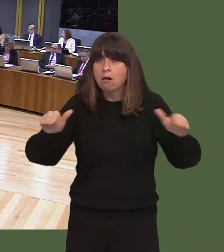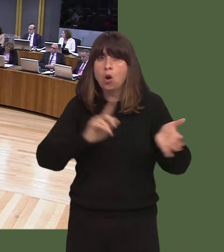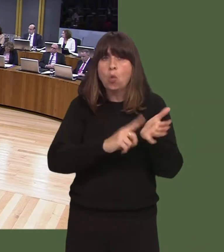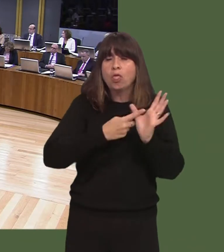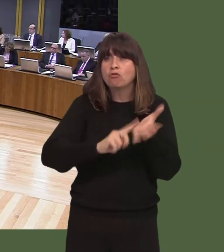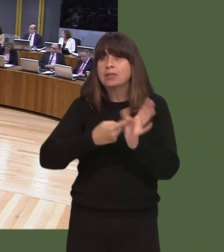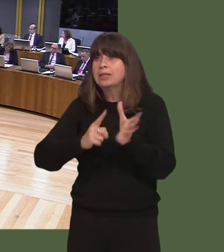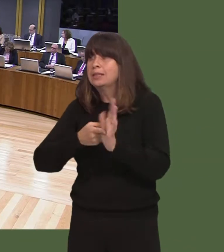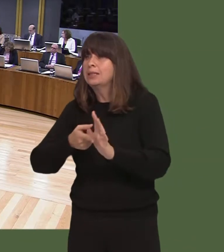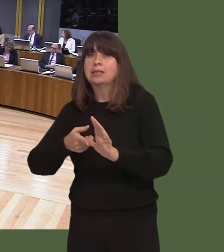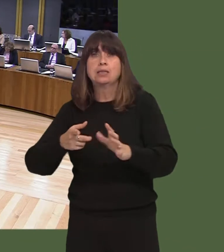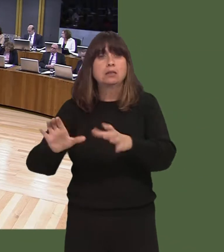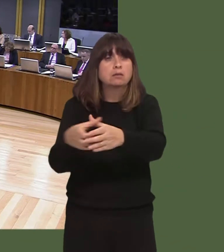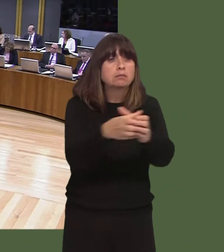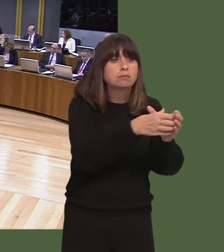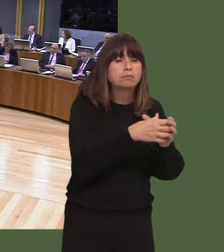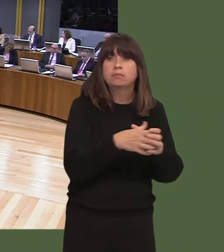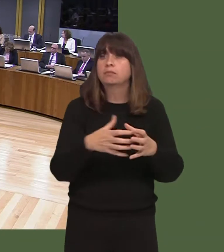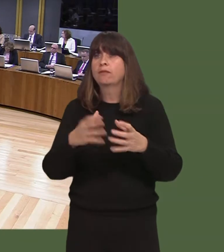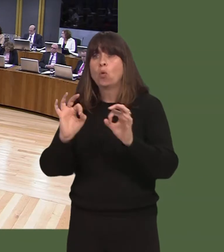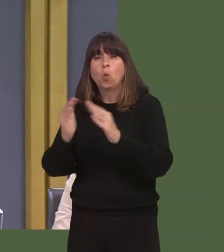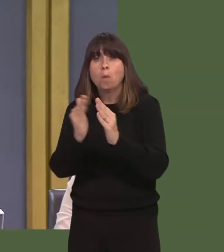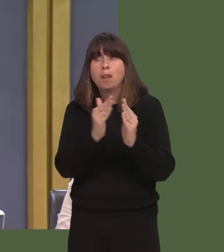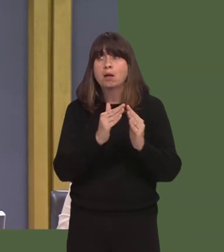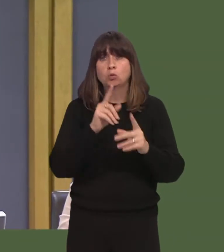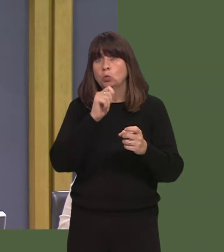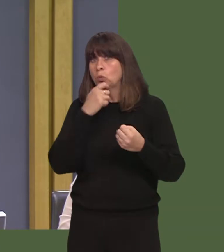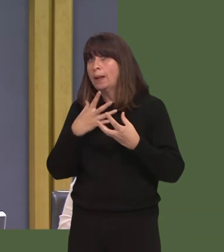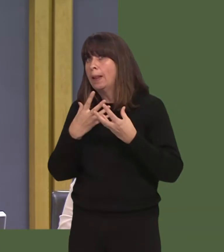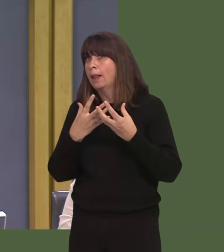who are on the front line dealing with the rough-sleeping epidemic in Wales?